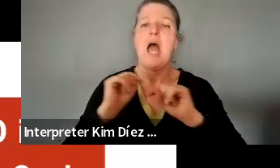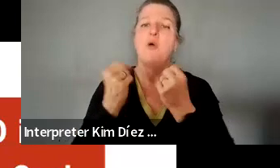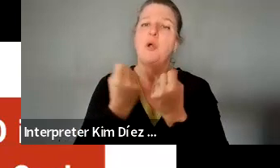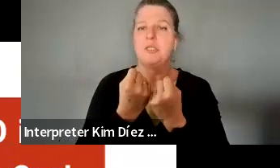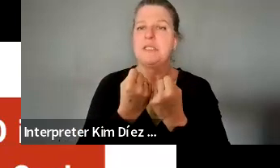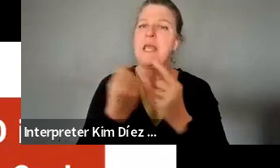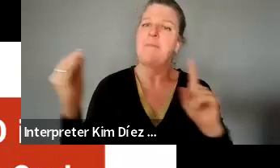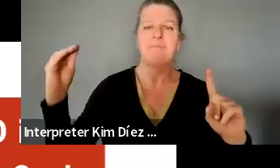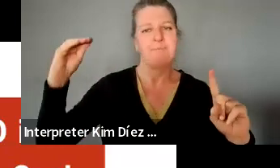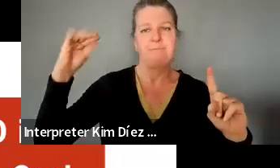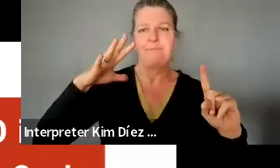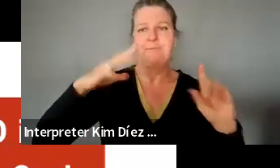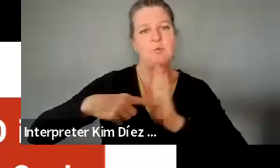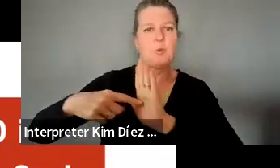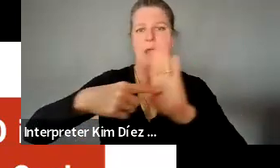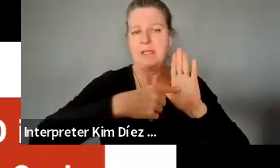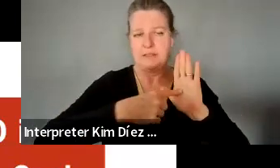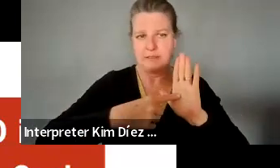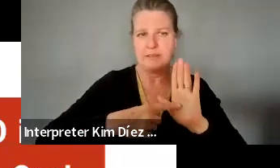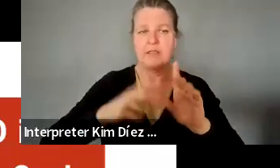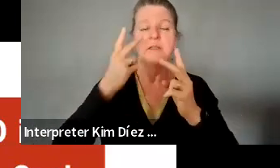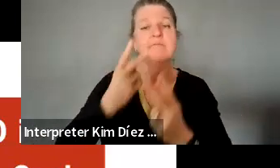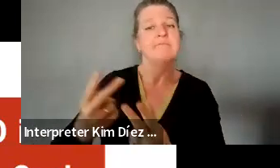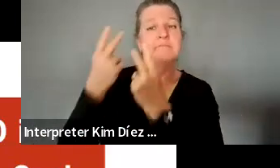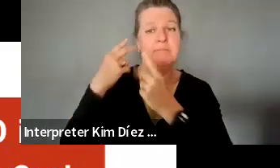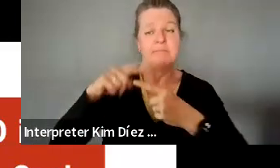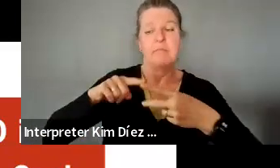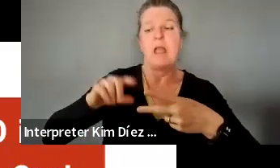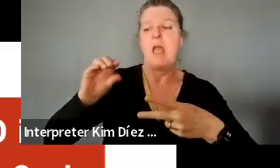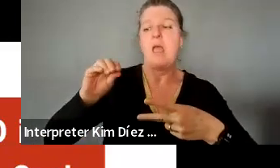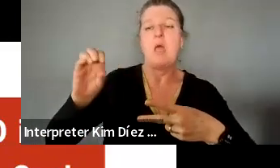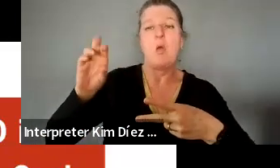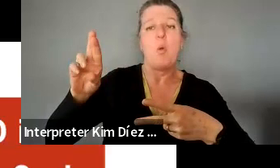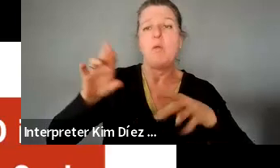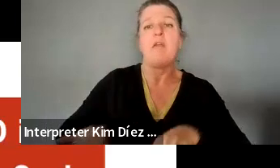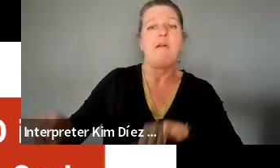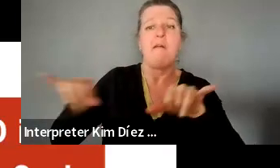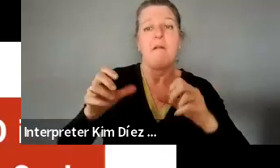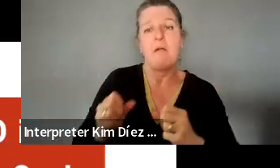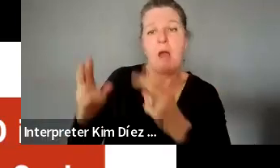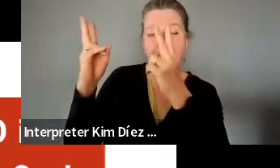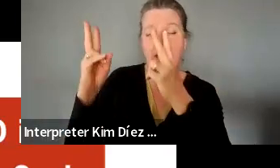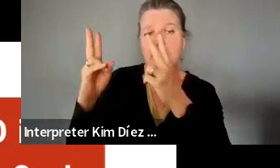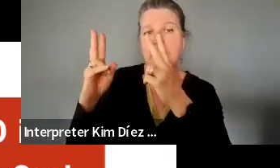So the reflection and the OER Commons upload are kind of reflecting on your individual process,